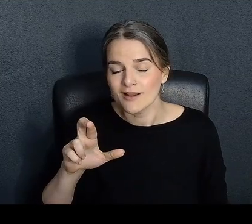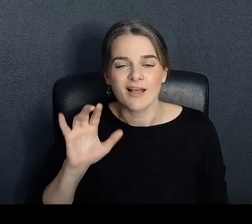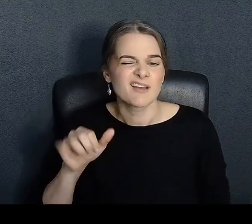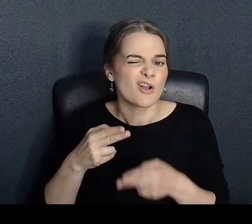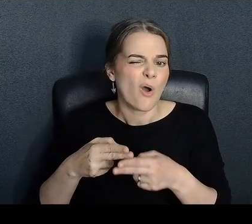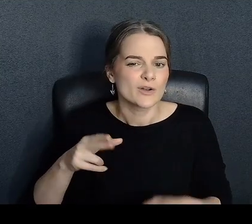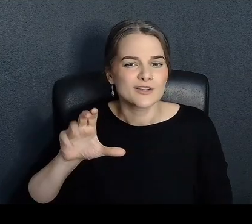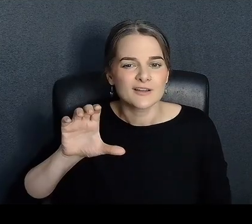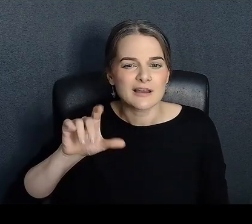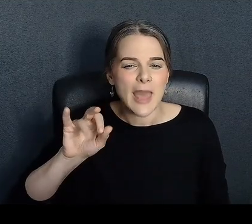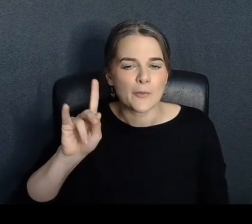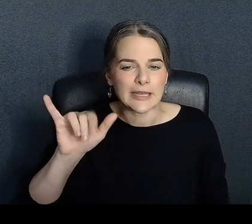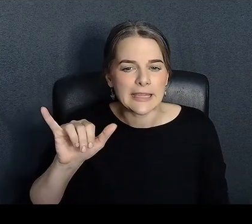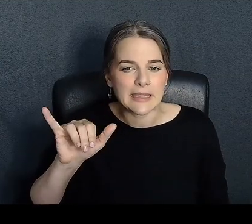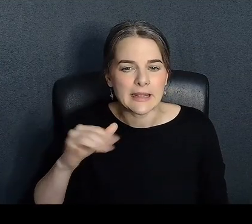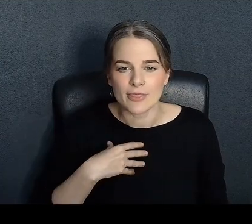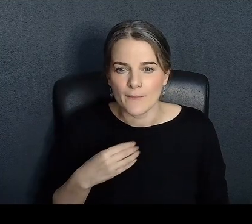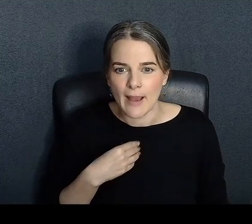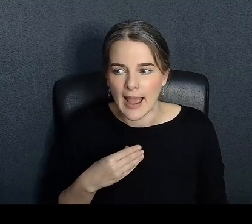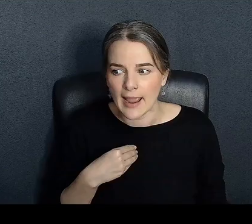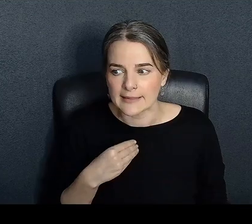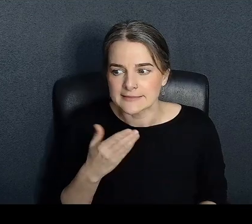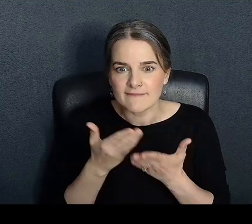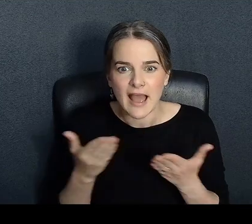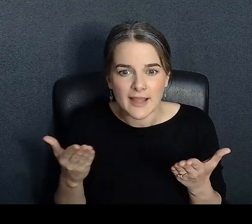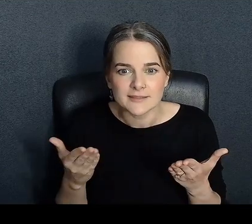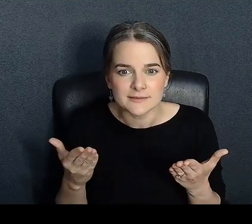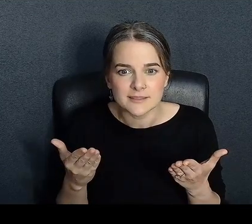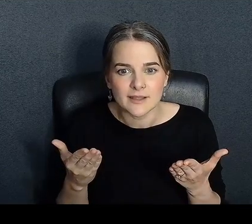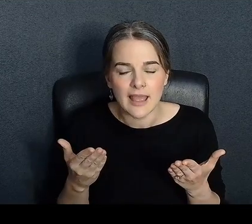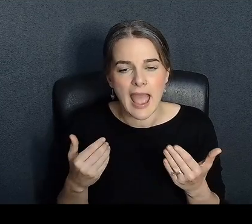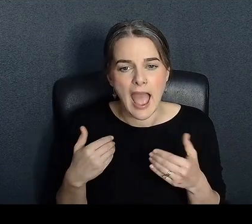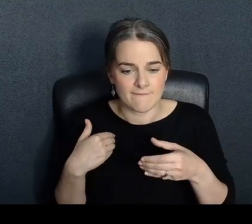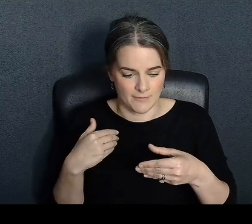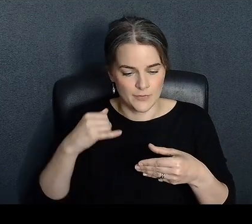It's that kind of white device with that little cord sticking up at the top.